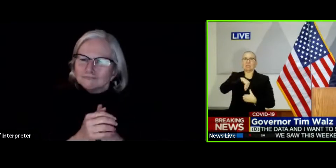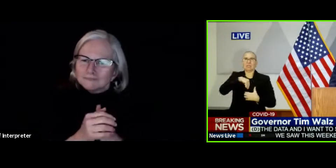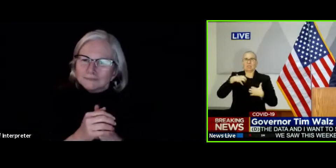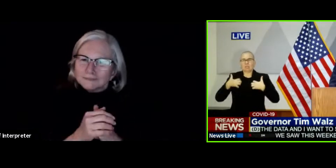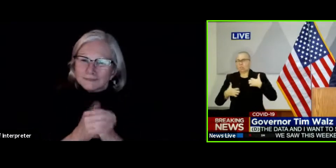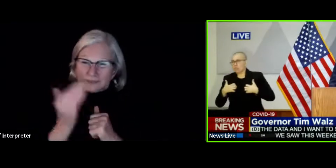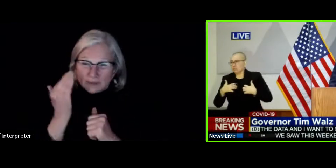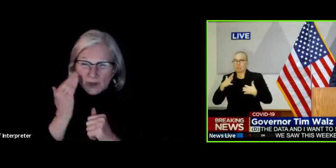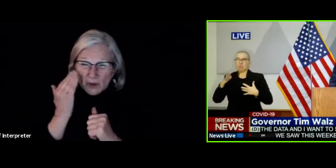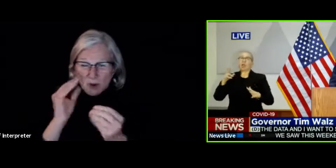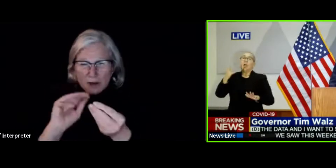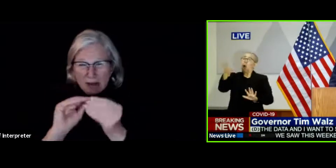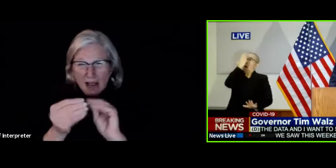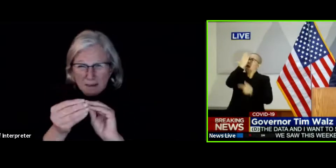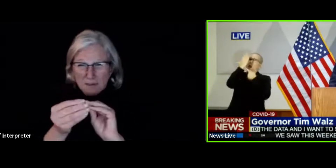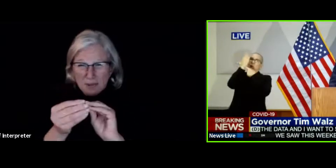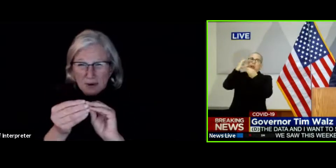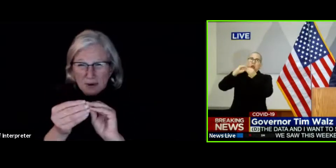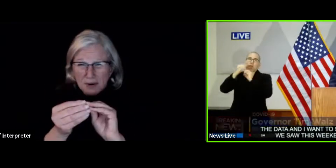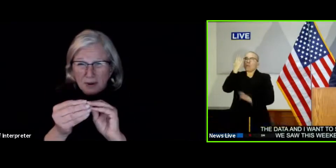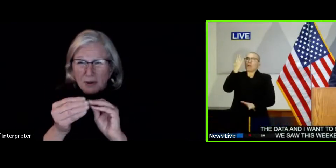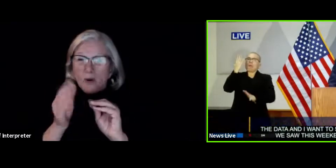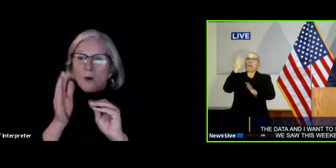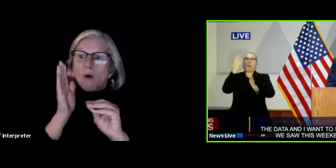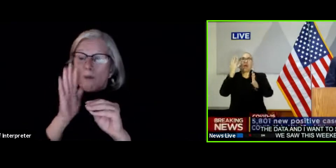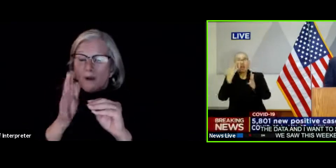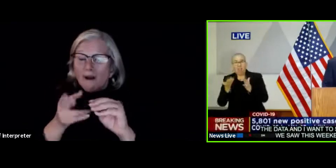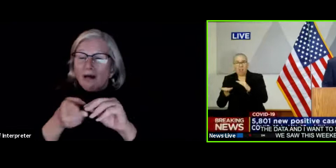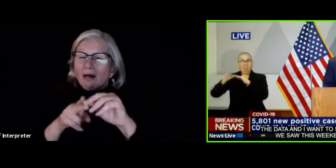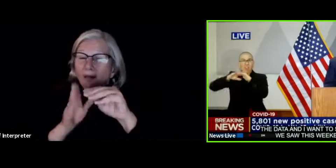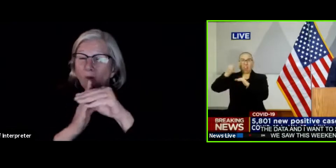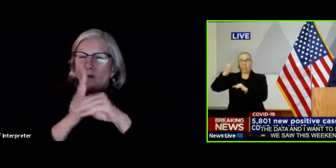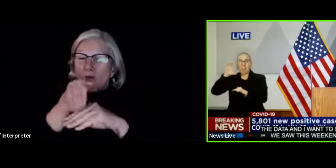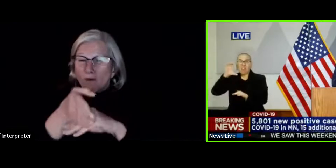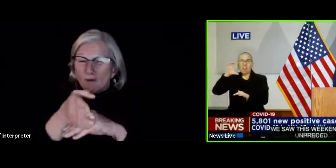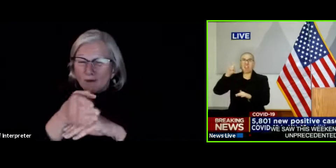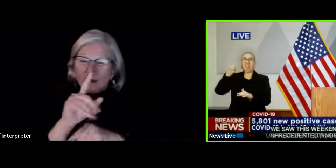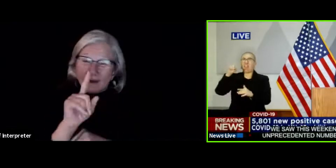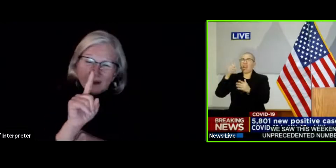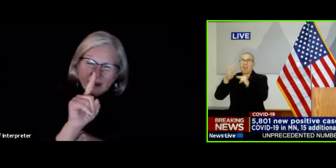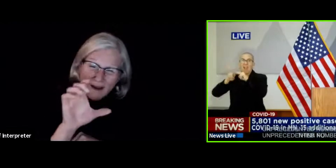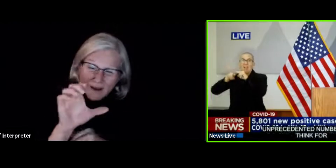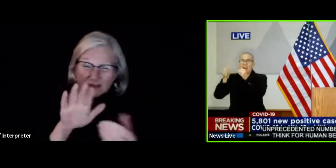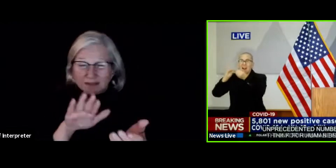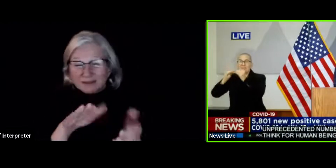PASSED 100 GUEST, 101 DEATHS FOR ONE DAY, IT'S VERY SHOCKING TO THE SYSTEM AND FOR EACH